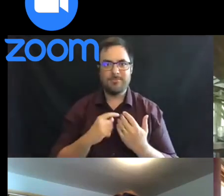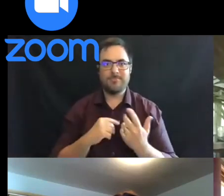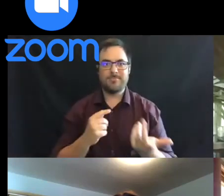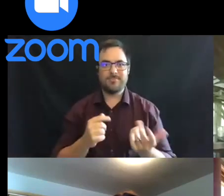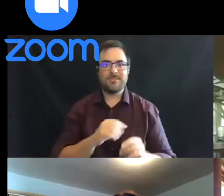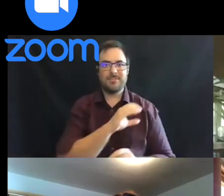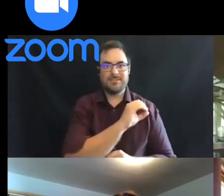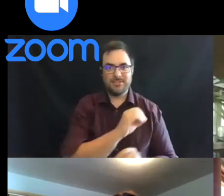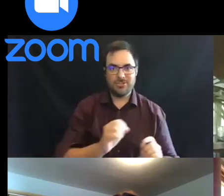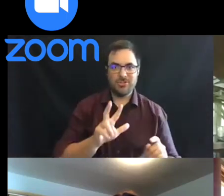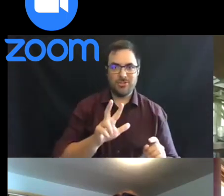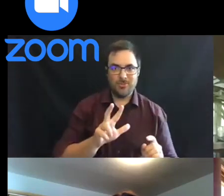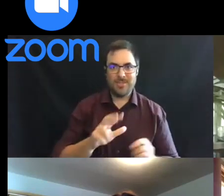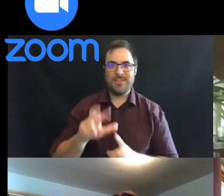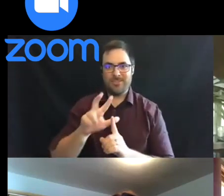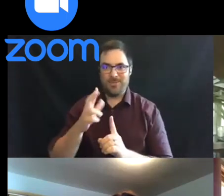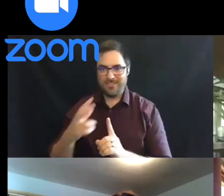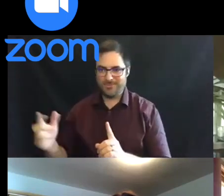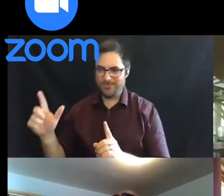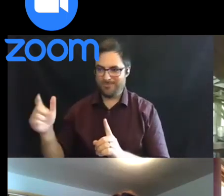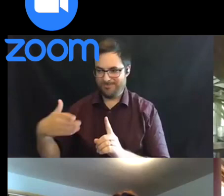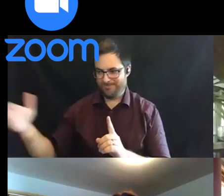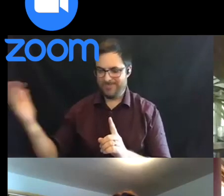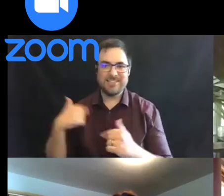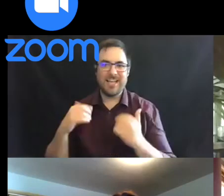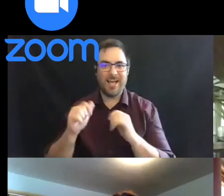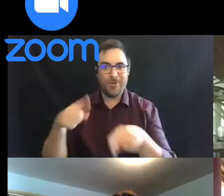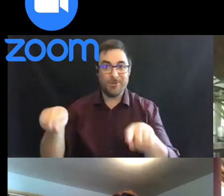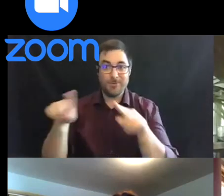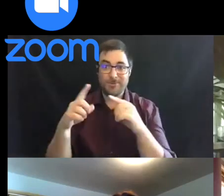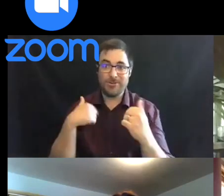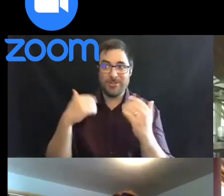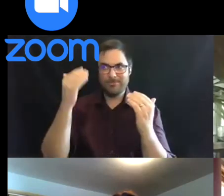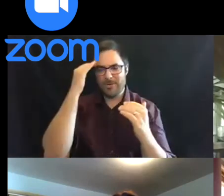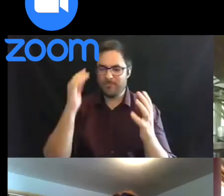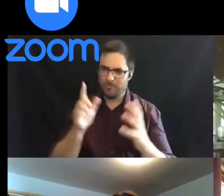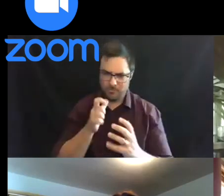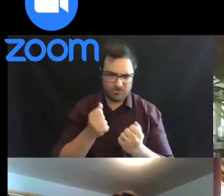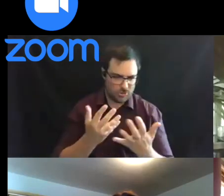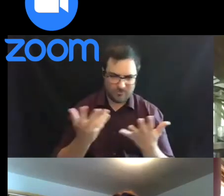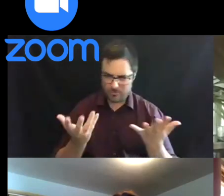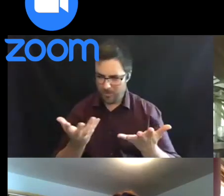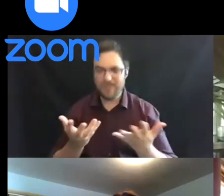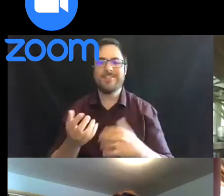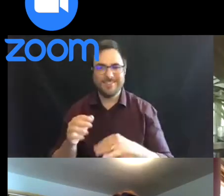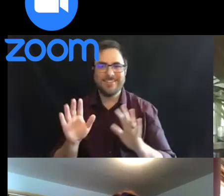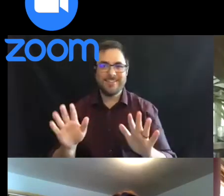and up programs straight, I don't know, but so our parent support program is parents reaching out.